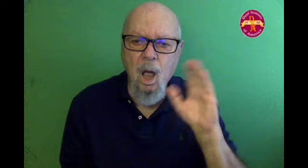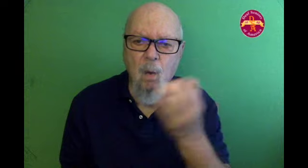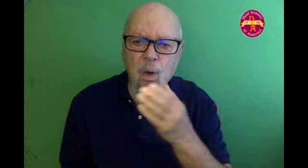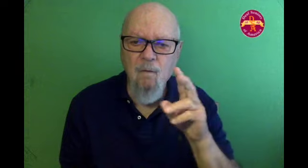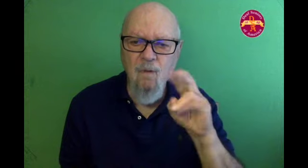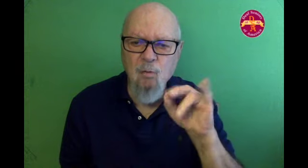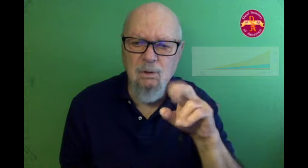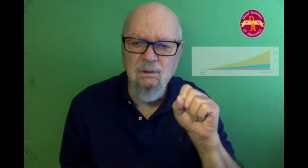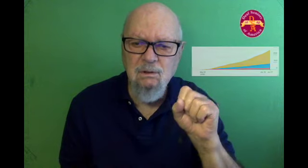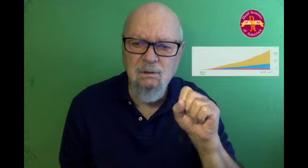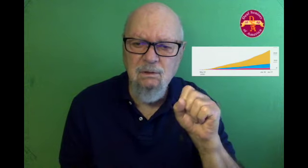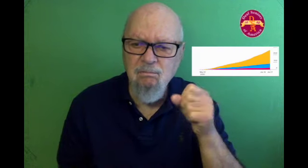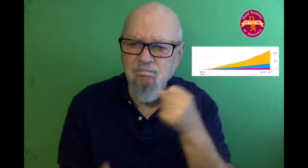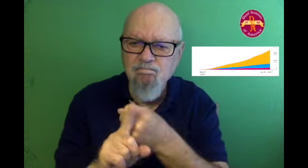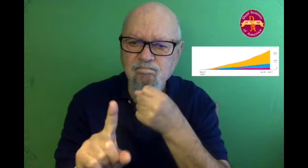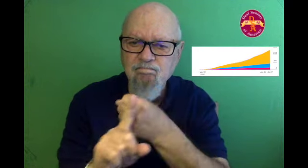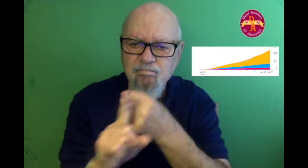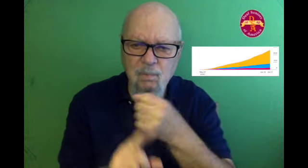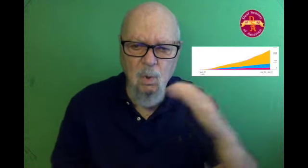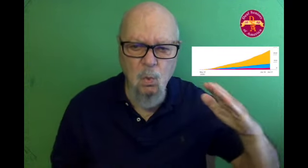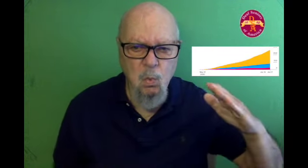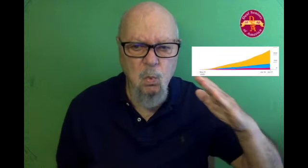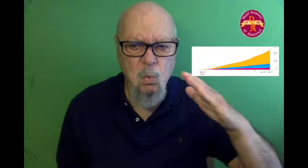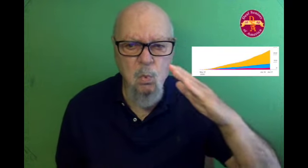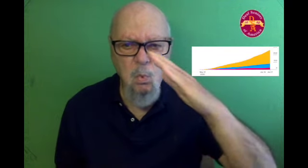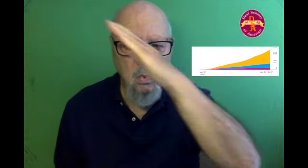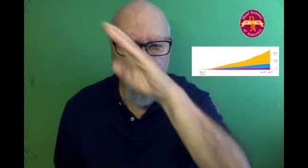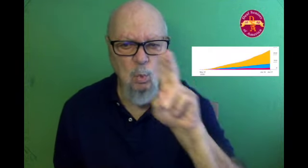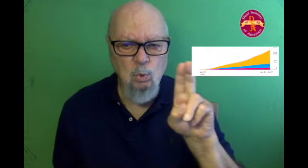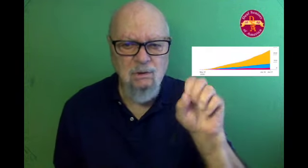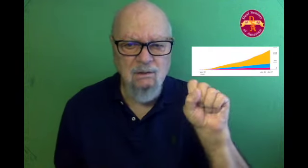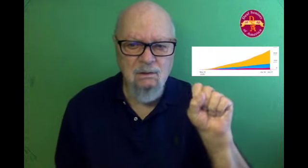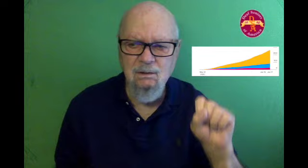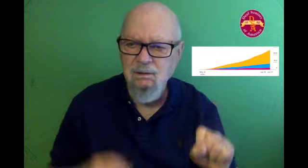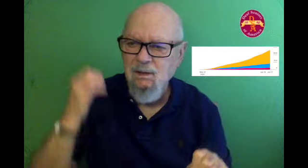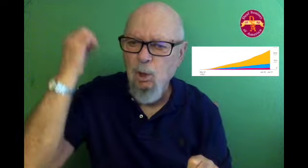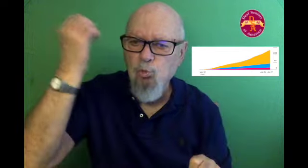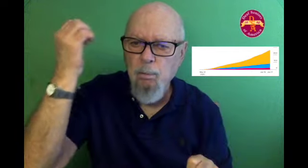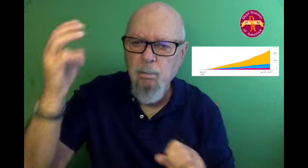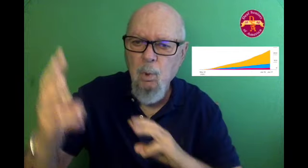Charts show that new virus cases in the USA are continuing to rise